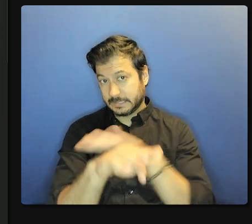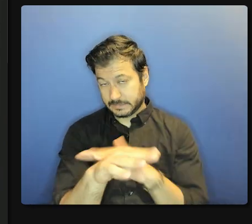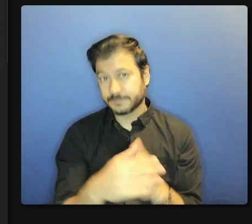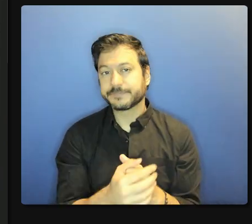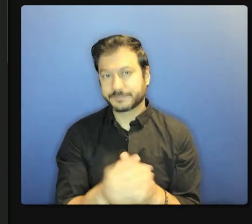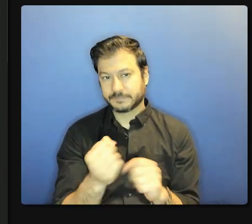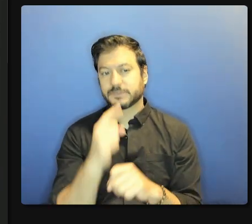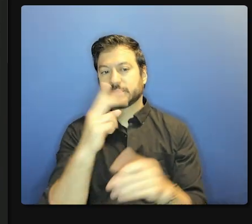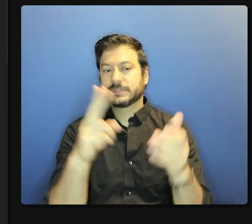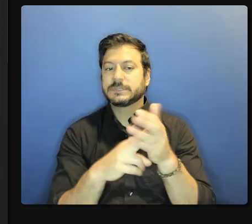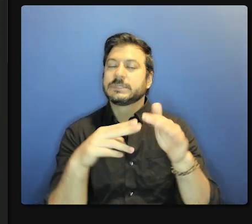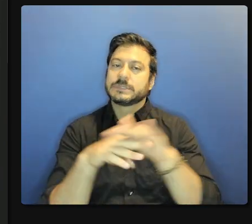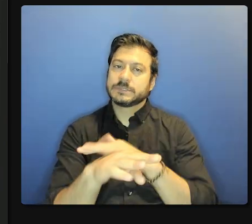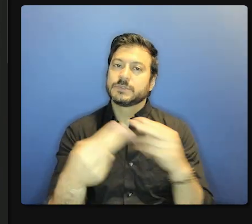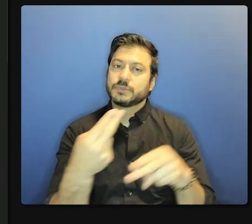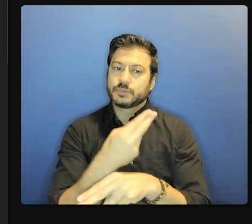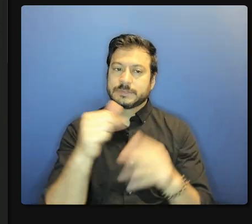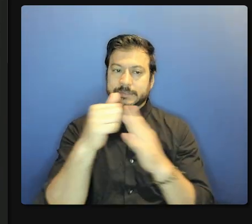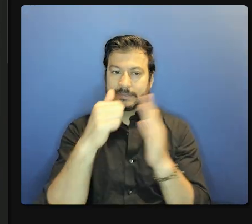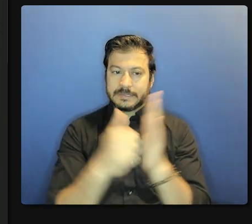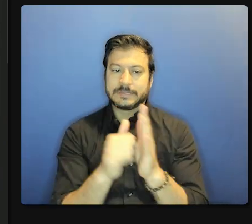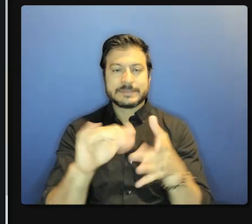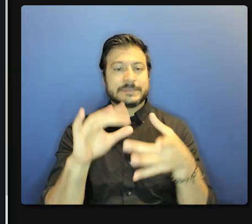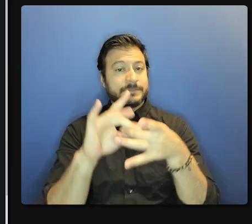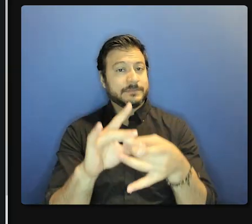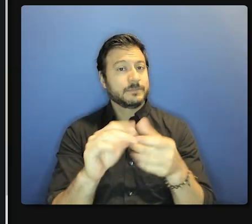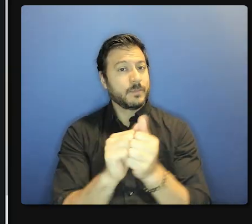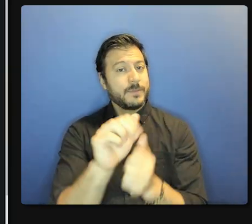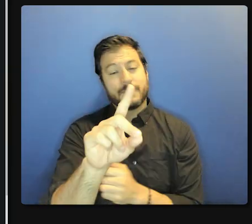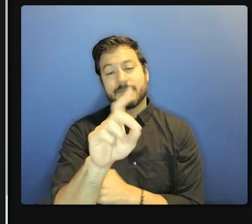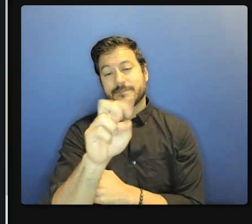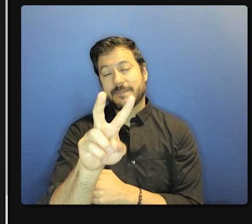Make sure you sign in using the account that is connected to your dev kit.